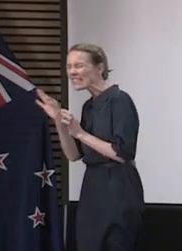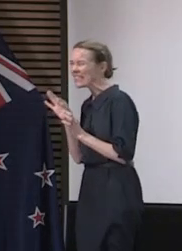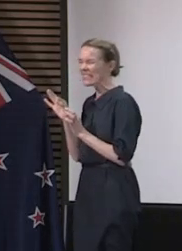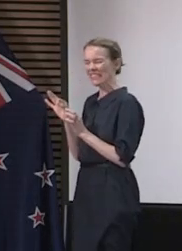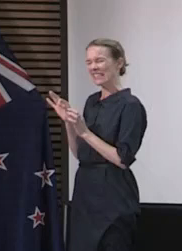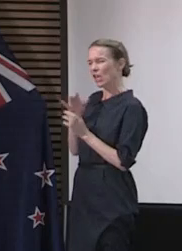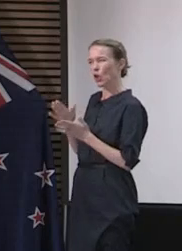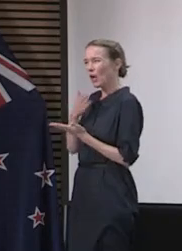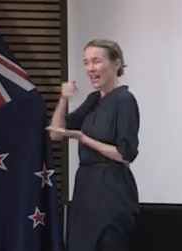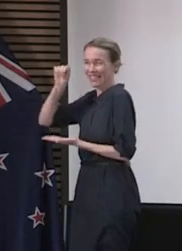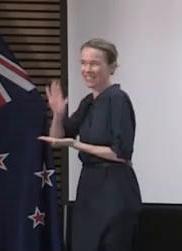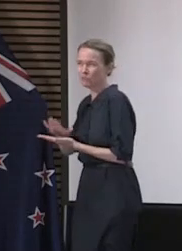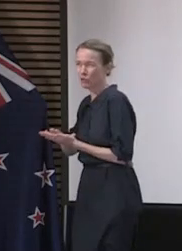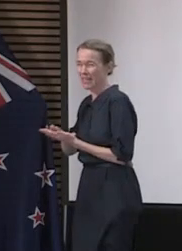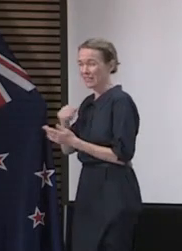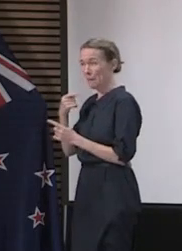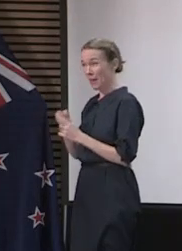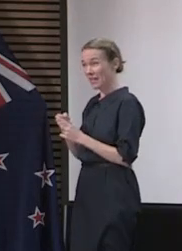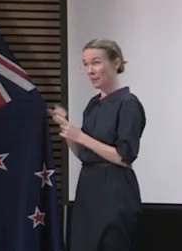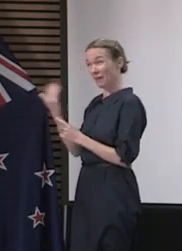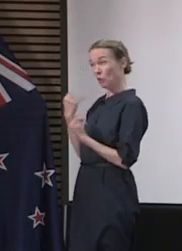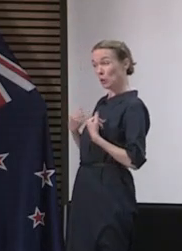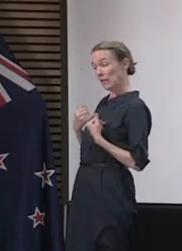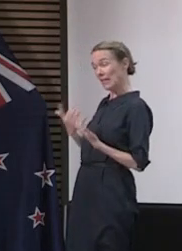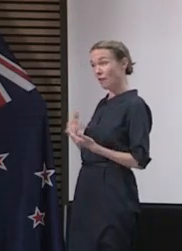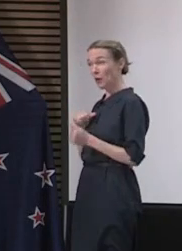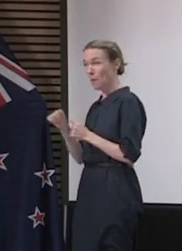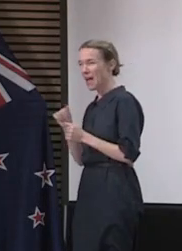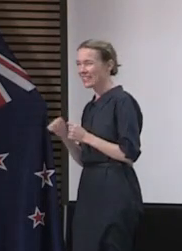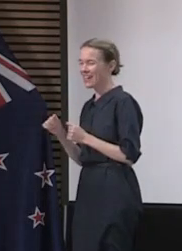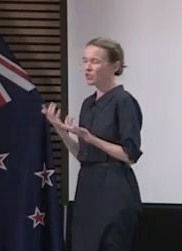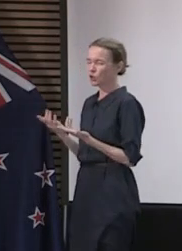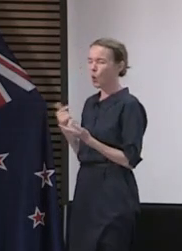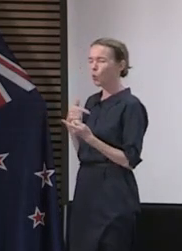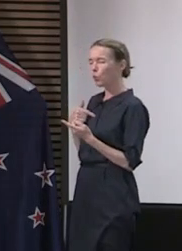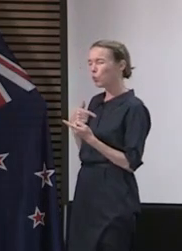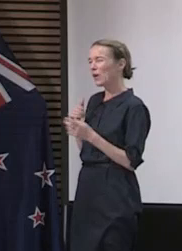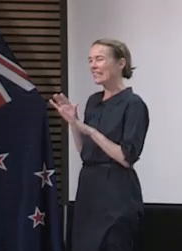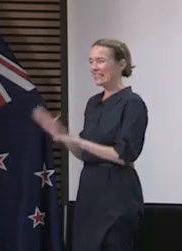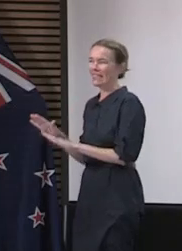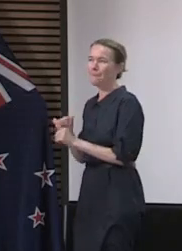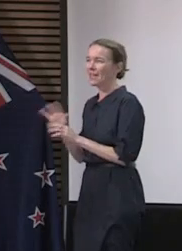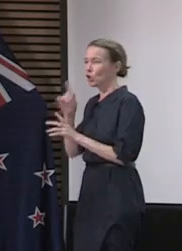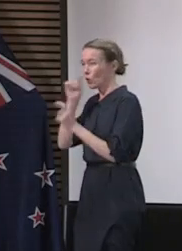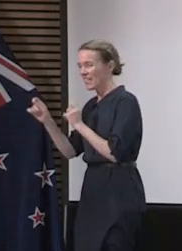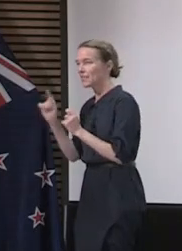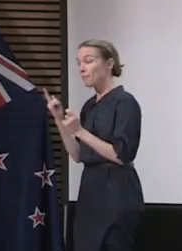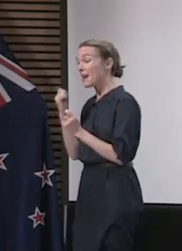doing a nasal swab - it isn't that pleasant - and also the likelihood of getting a positive test is low. But to